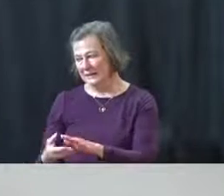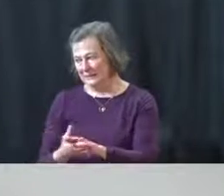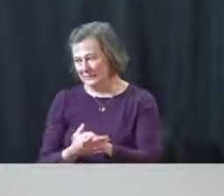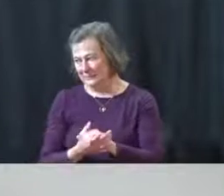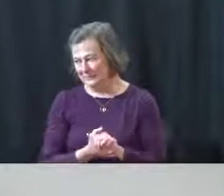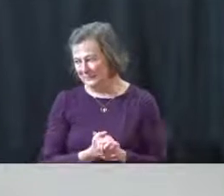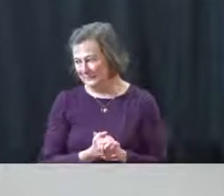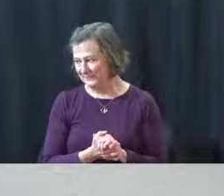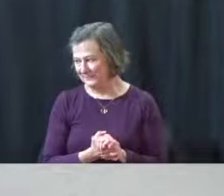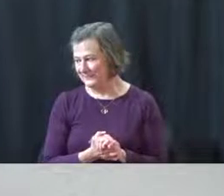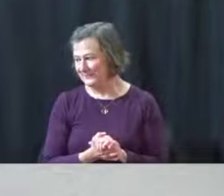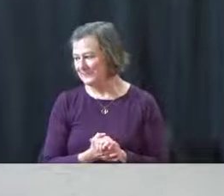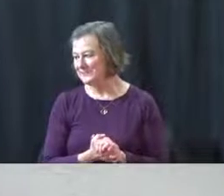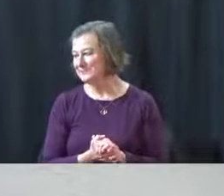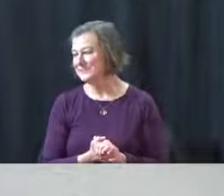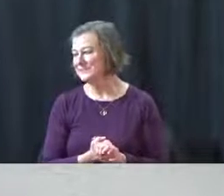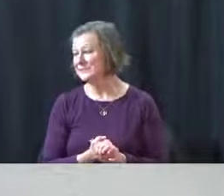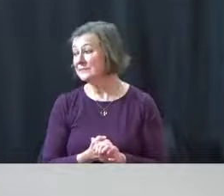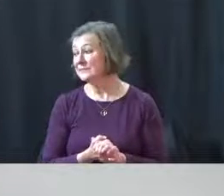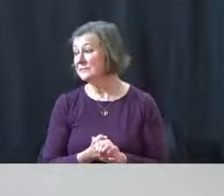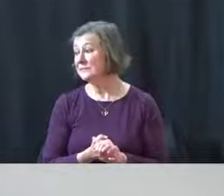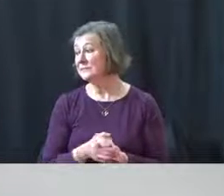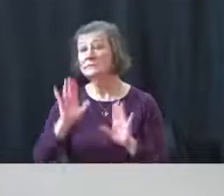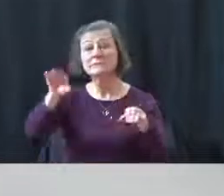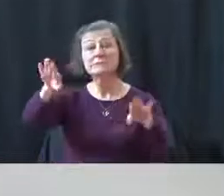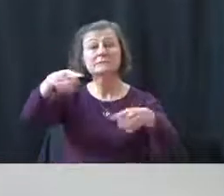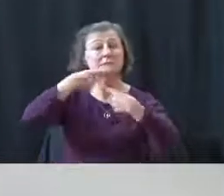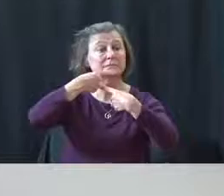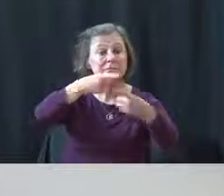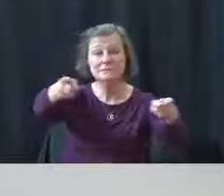Go tell, go tell all the little children